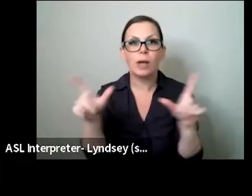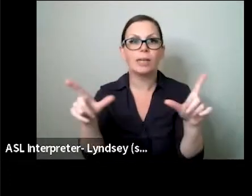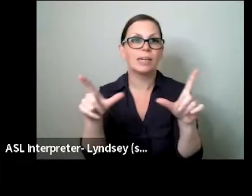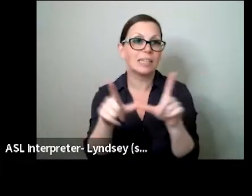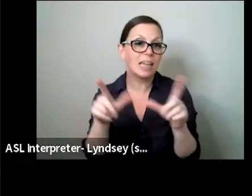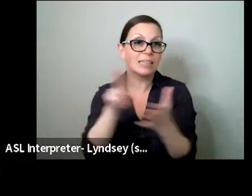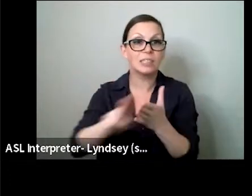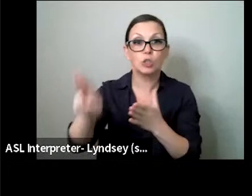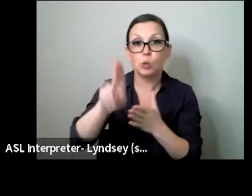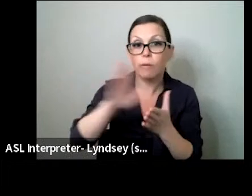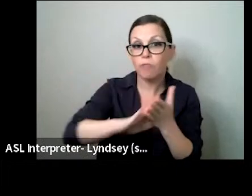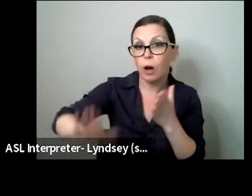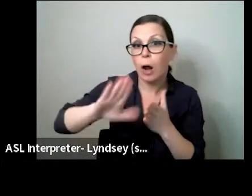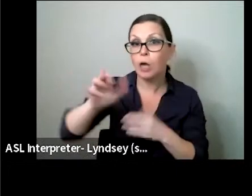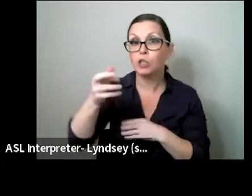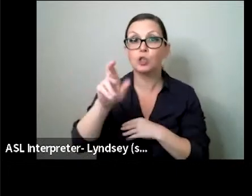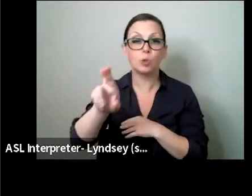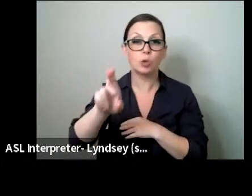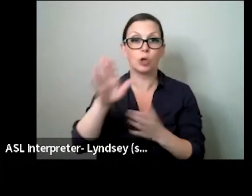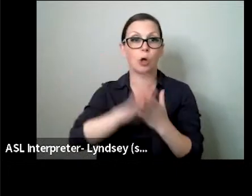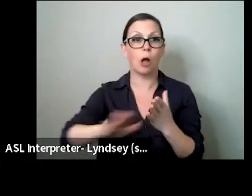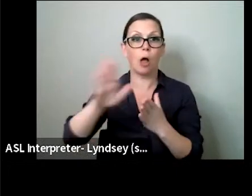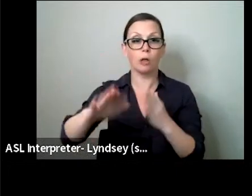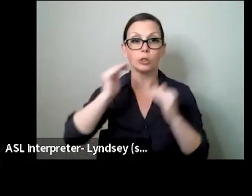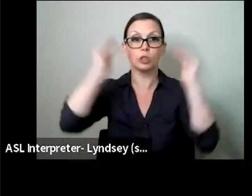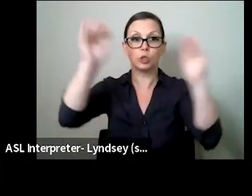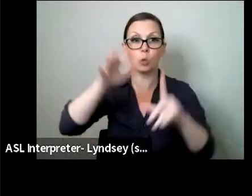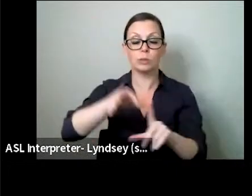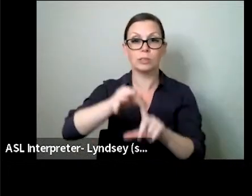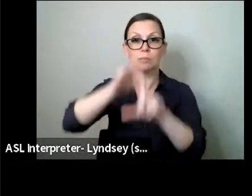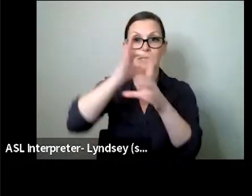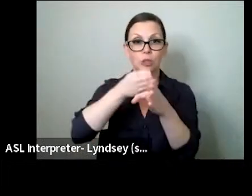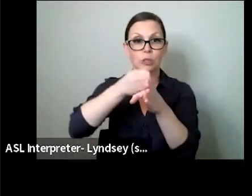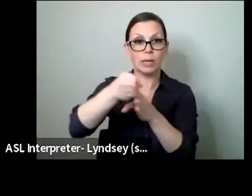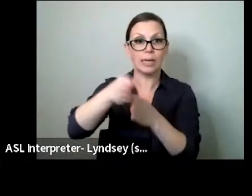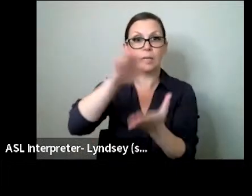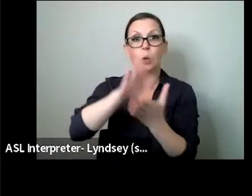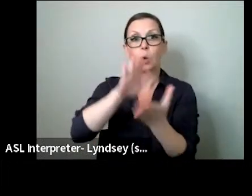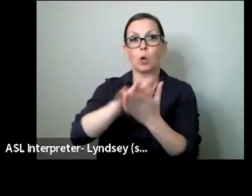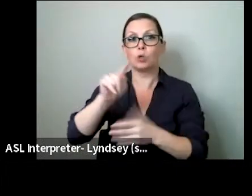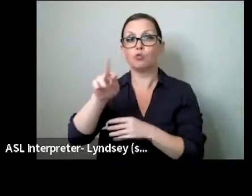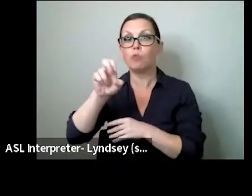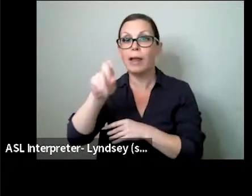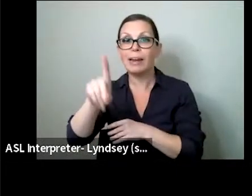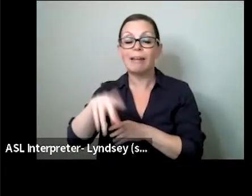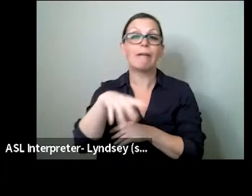colleges and junior colleges, and adult specialty schools, trade, vocational schools.